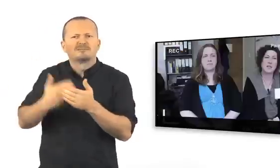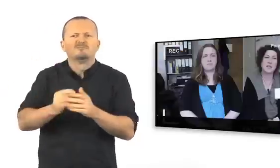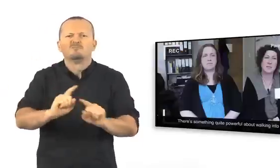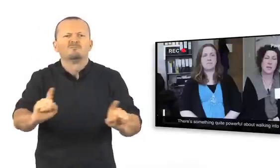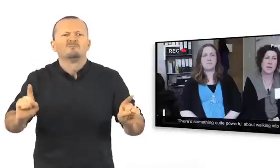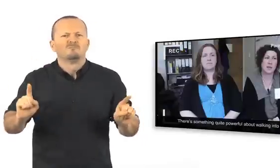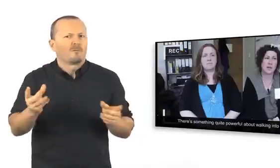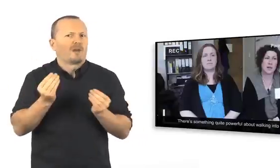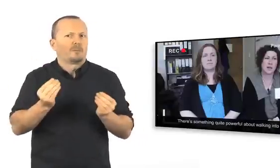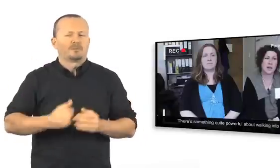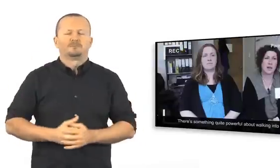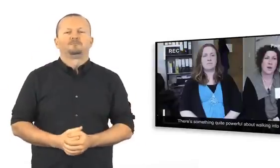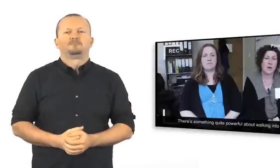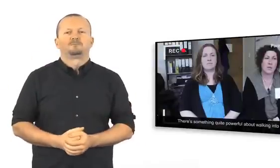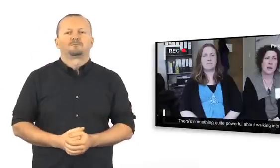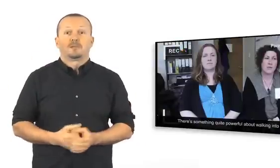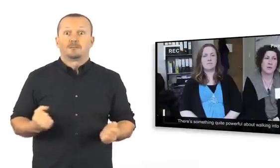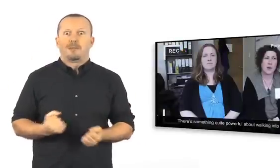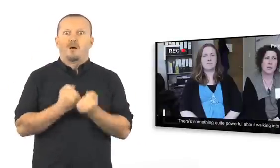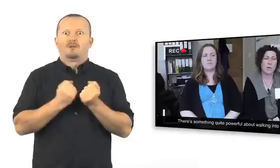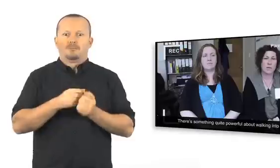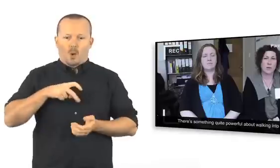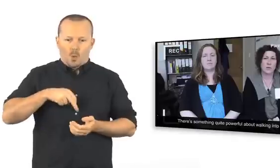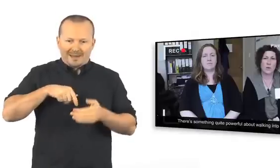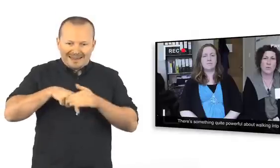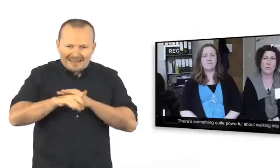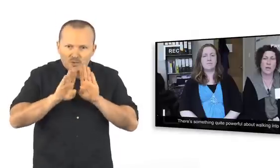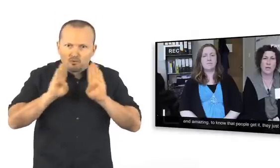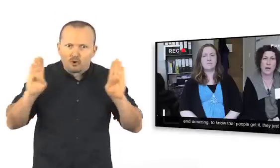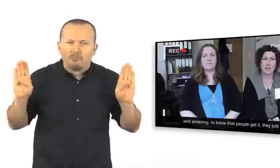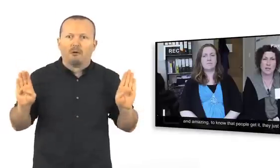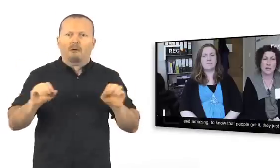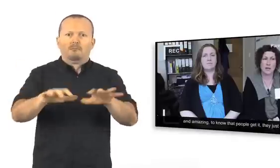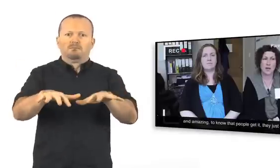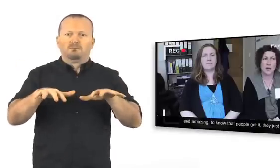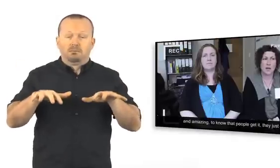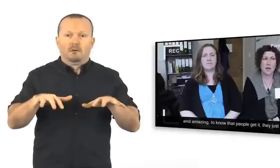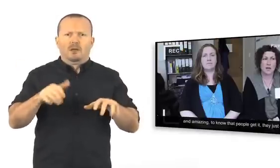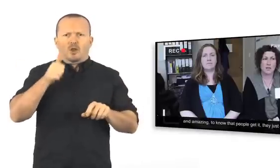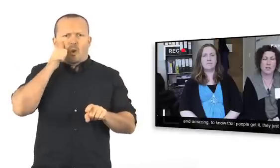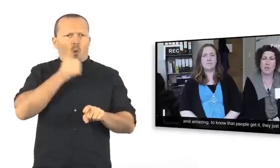Llana: There’s something quite powerful about walking into a room, and amazing,